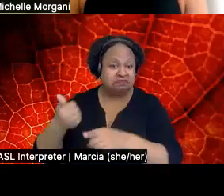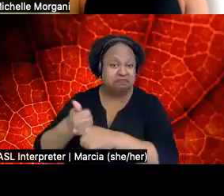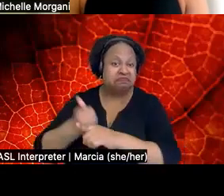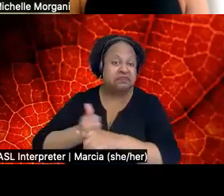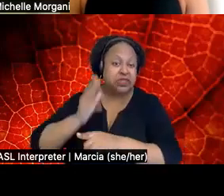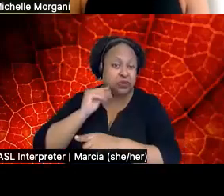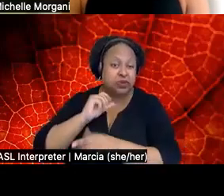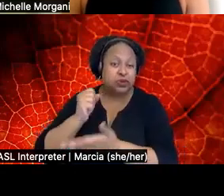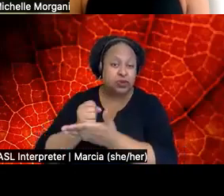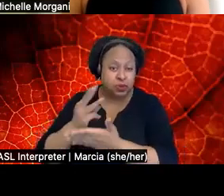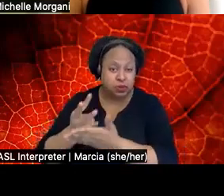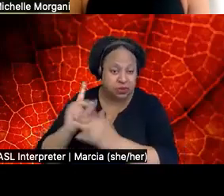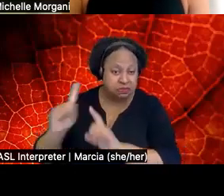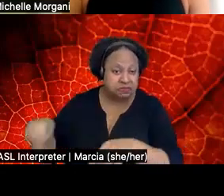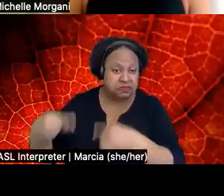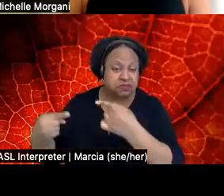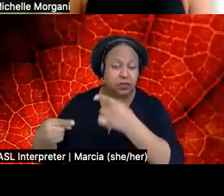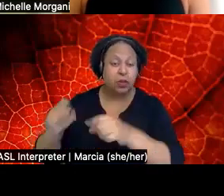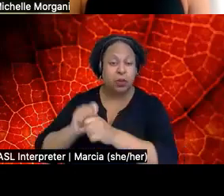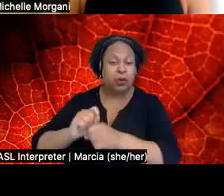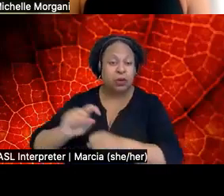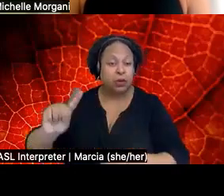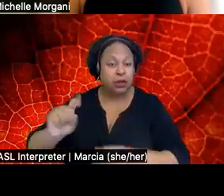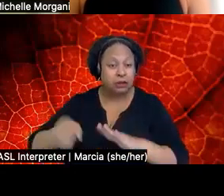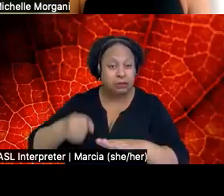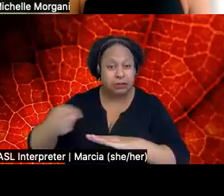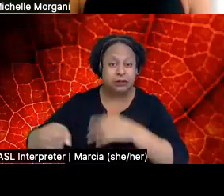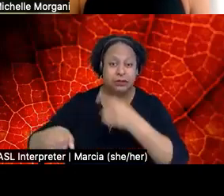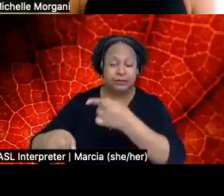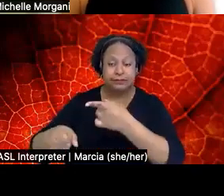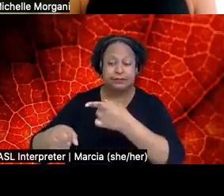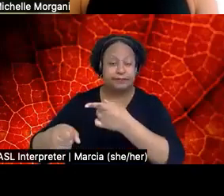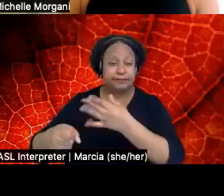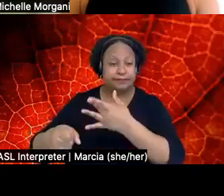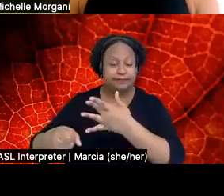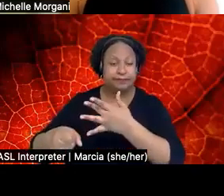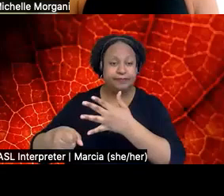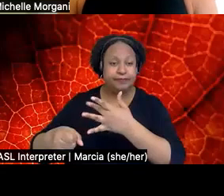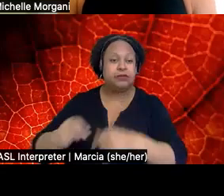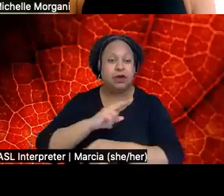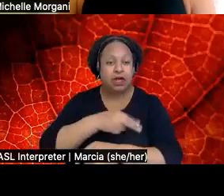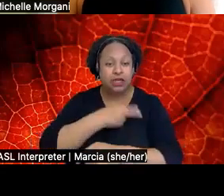has worked in such placements as like hospital emergency rooms,